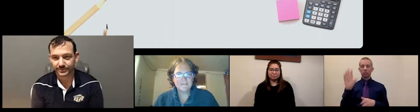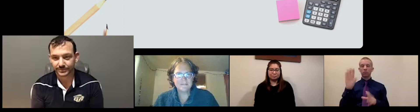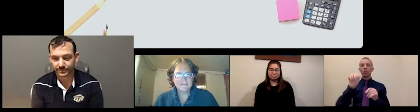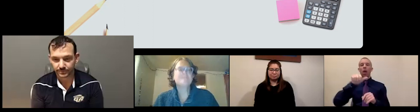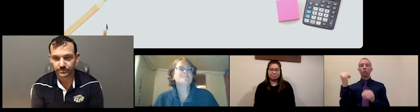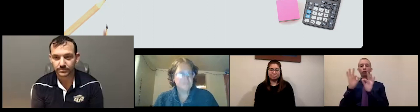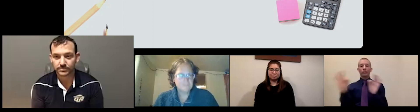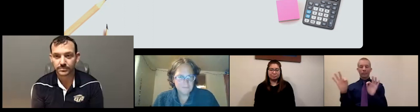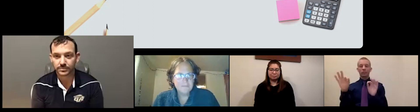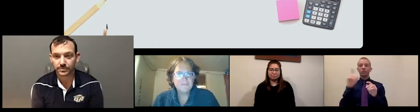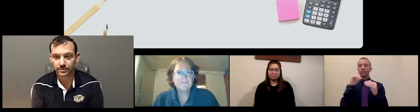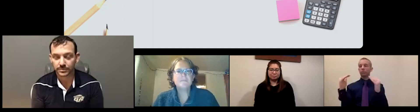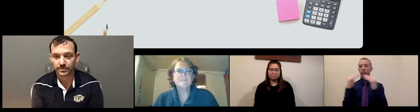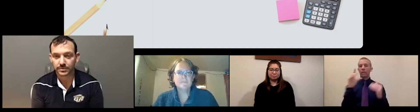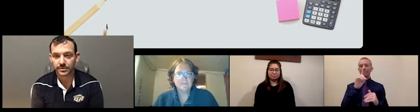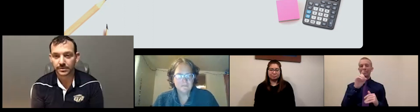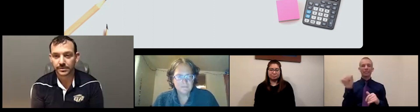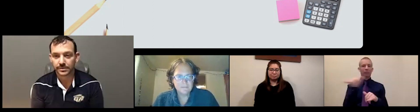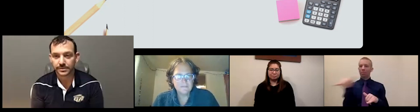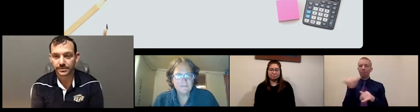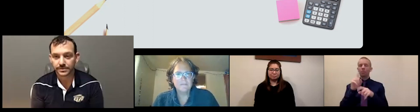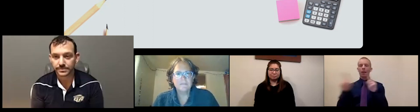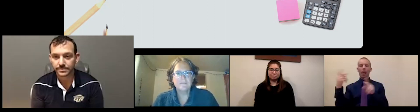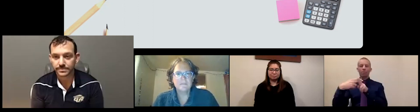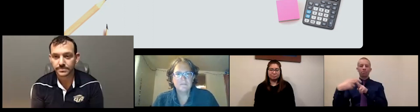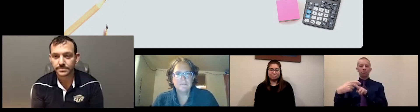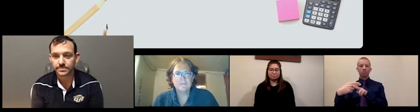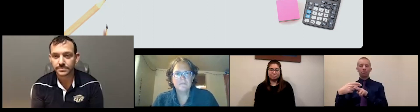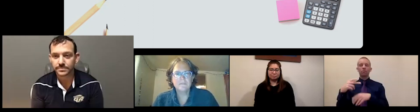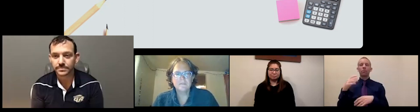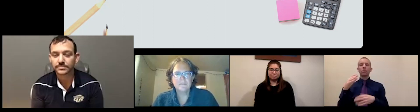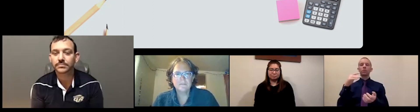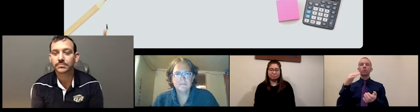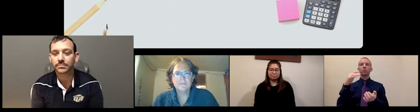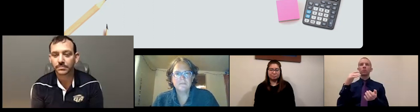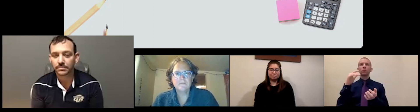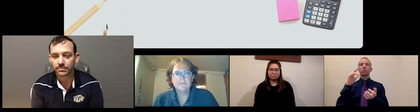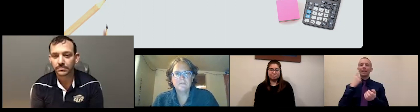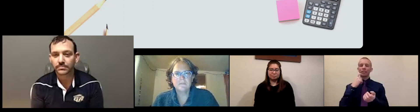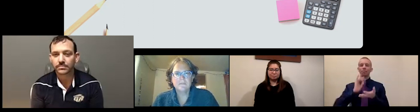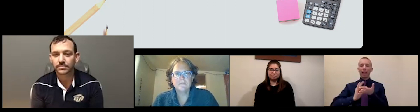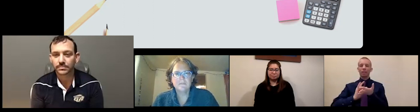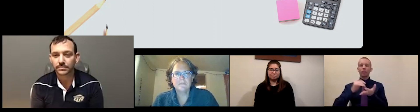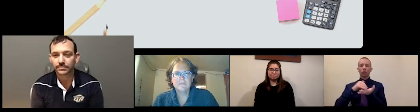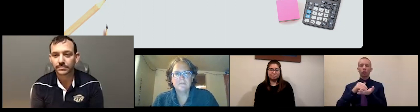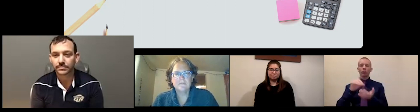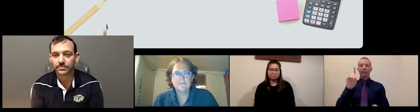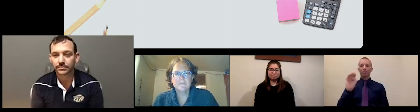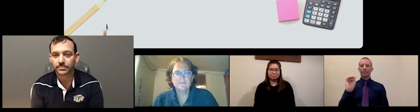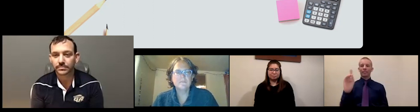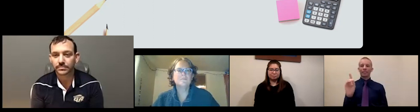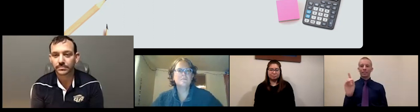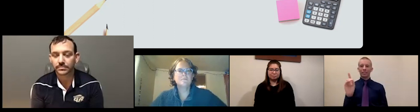Another degree that is equivalent to that but with a different name is named Doctor of Dental Medicine, DMD.